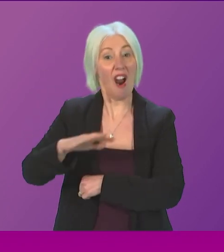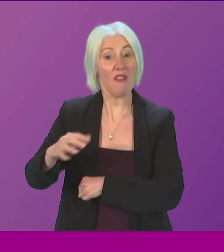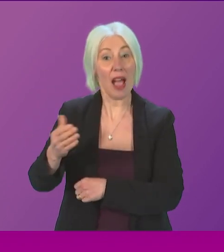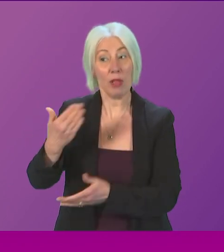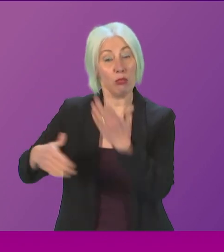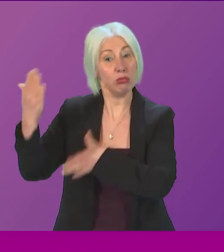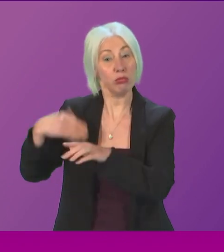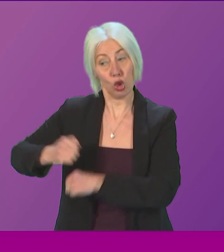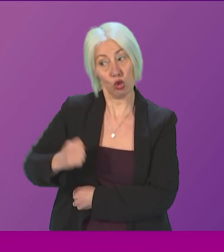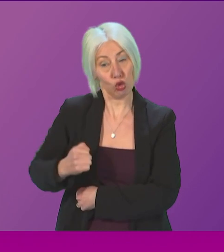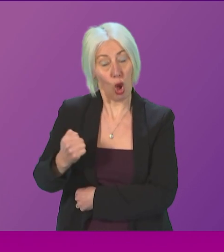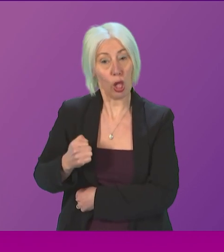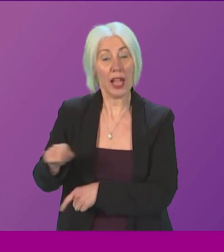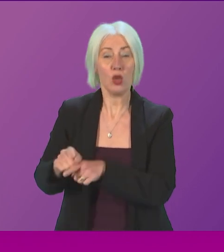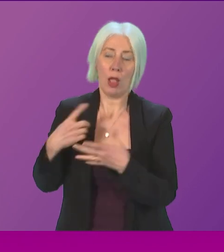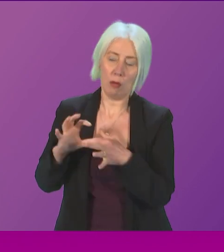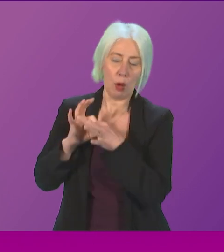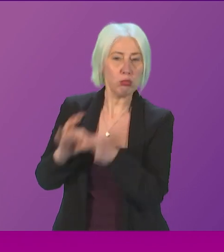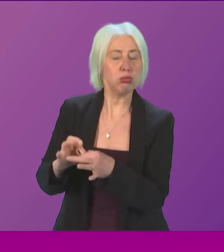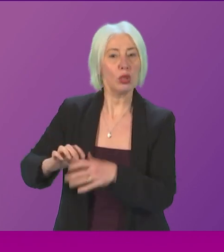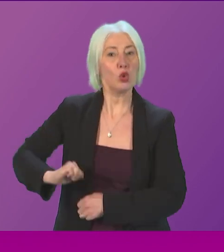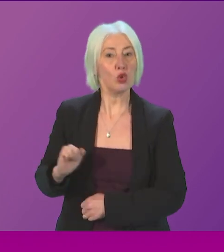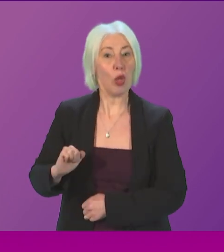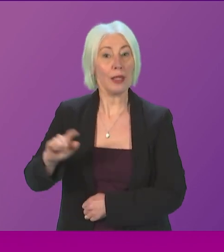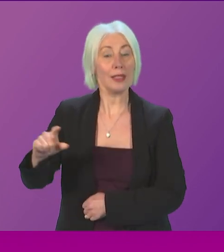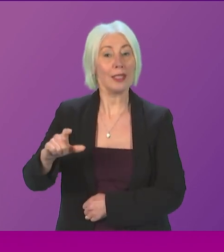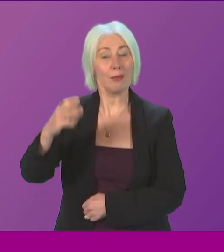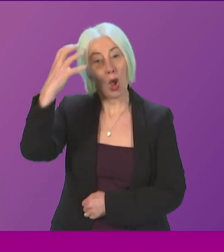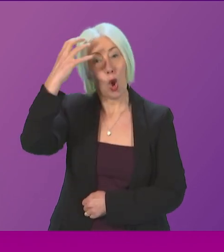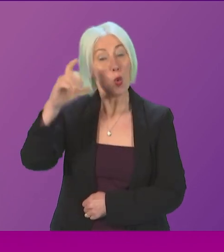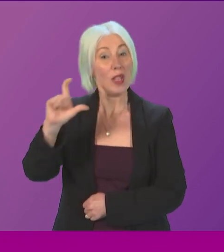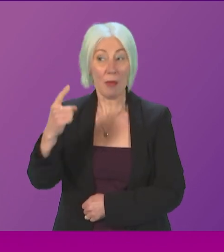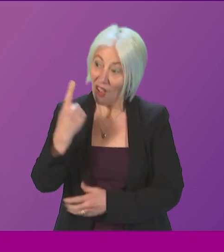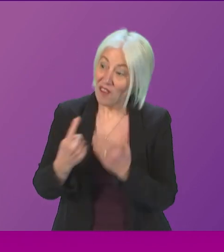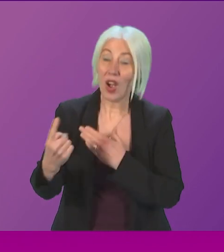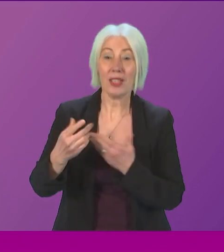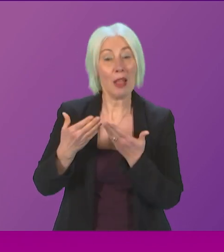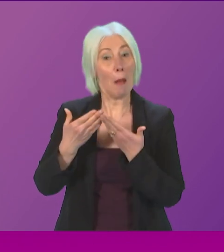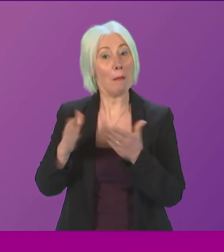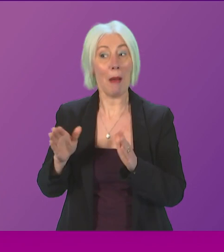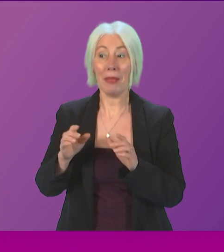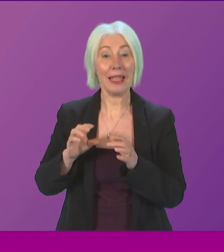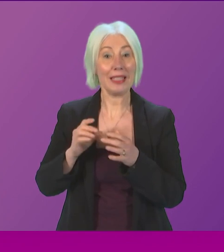her affinity to Scotland. She undertook her very first public engagement here, when opening a school playground in